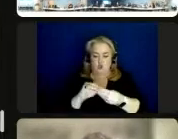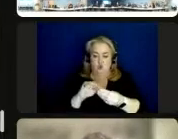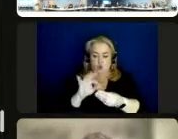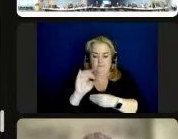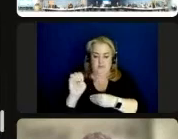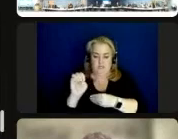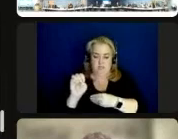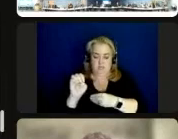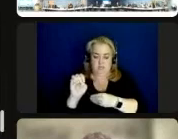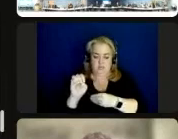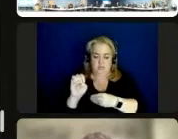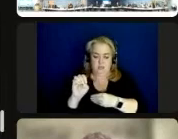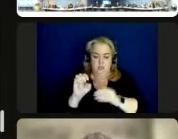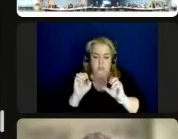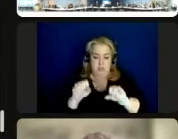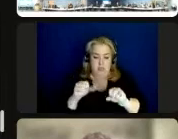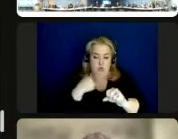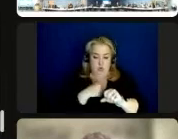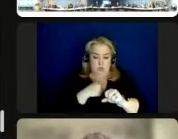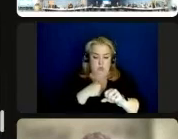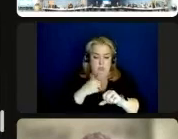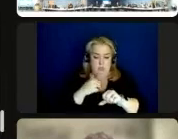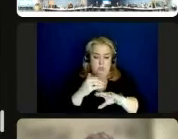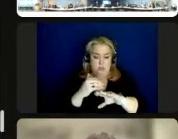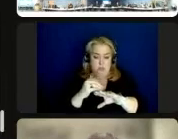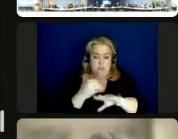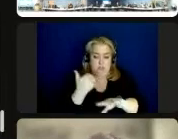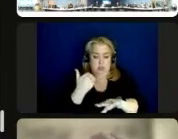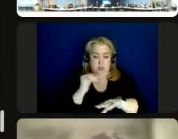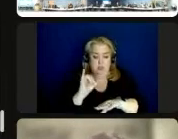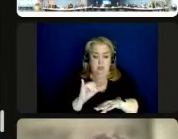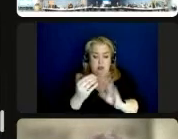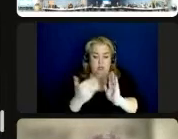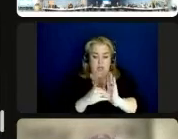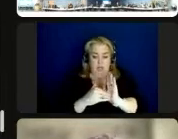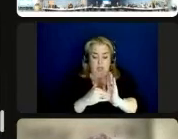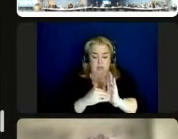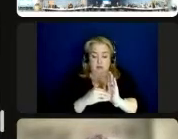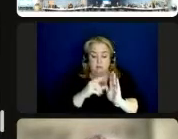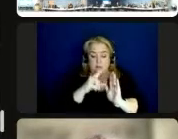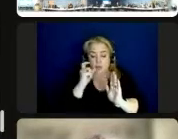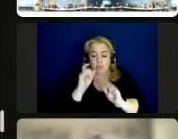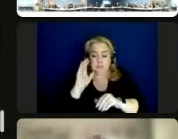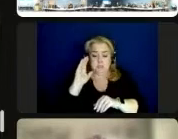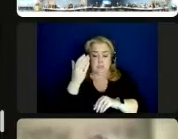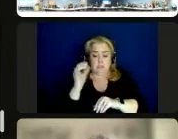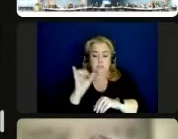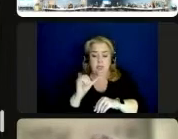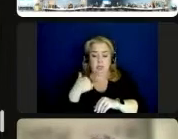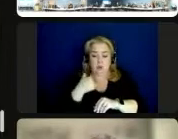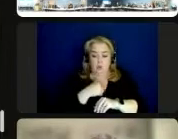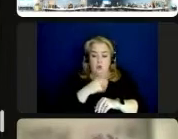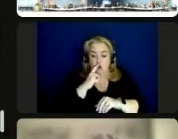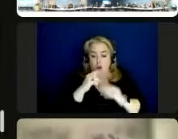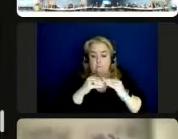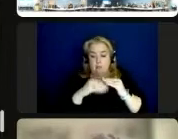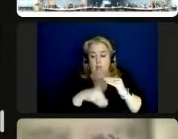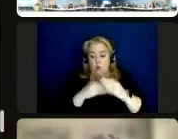SOME OF THETHER COMMUNITIES AND THEIR FS ANDUR CURRENT